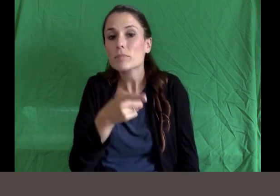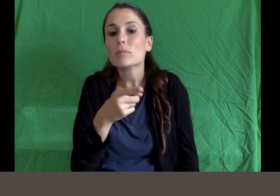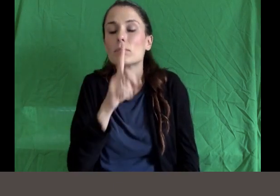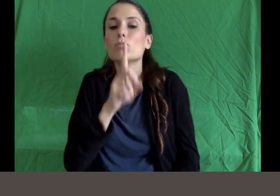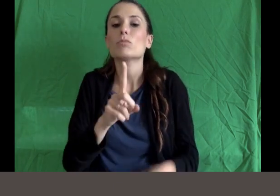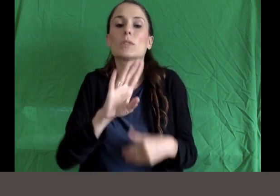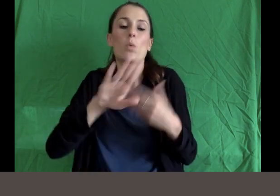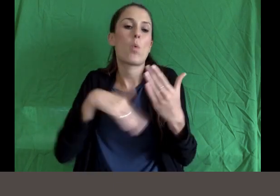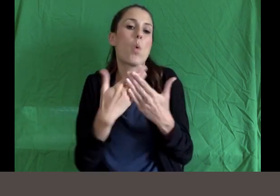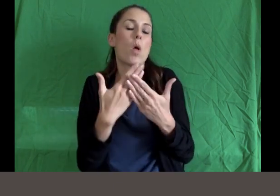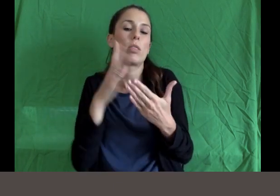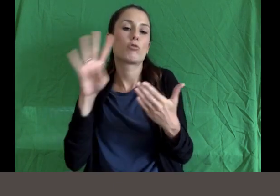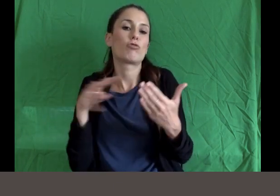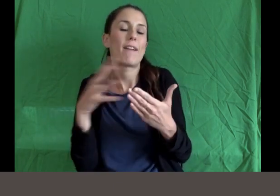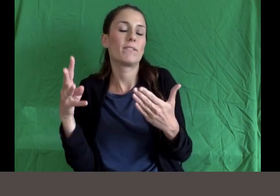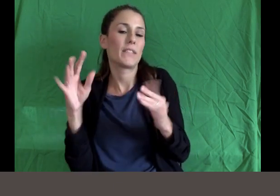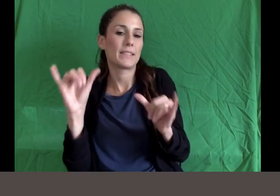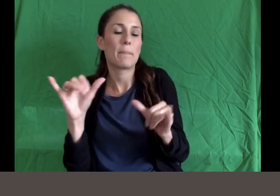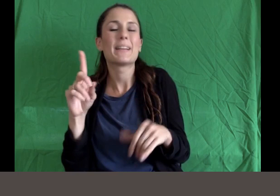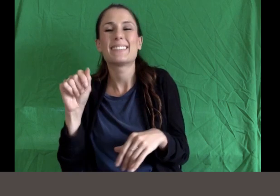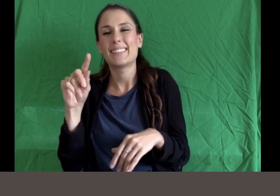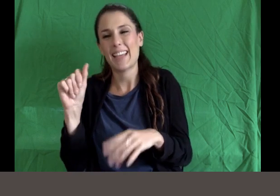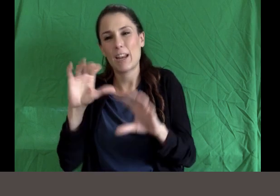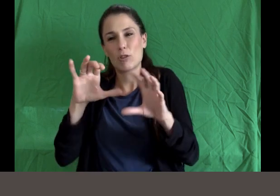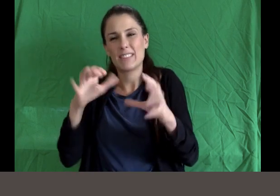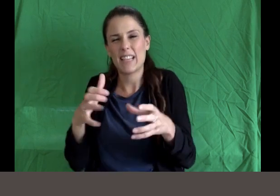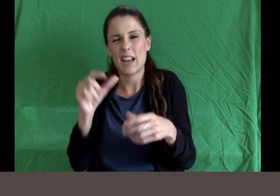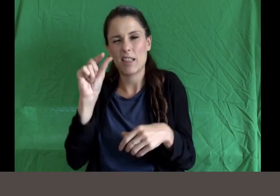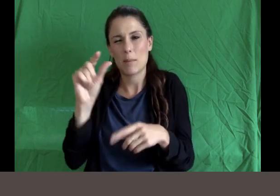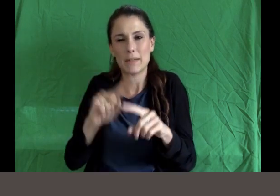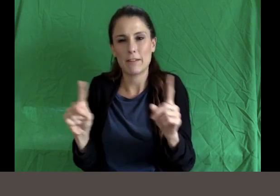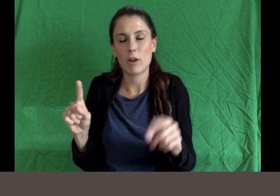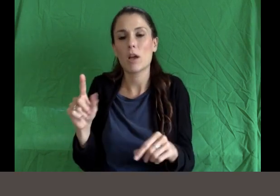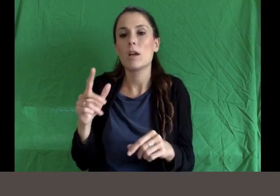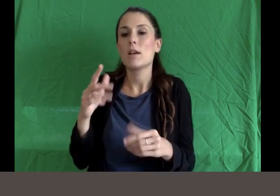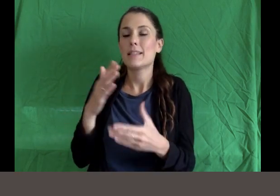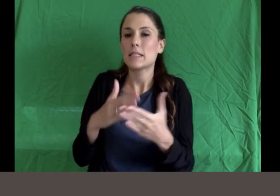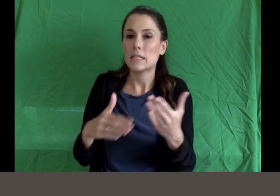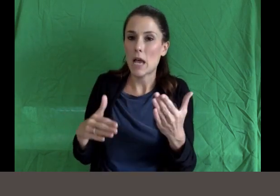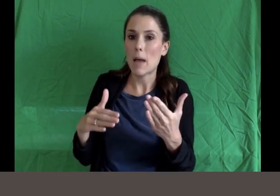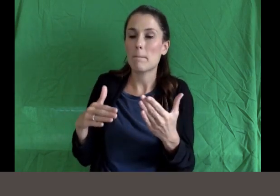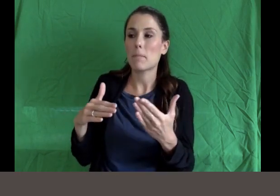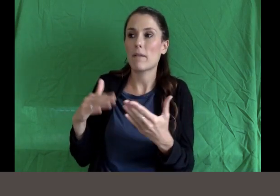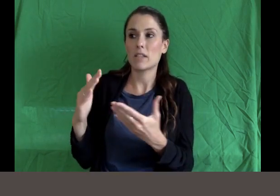in data source but you can see that i using Matplotlib i was very readily able to recreate his